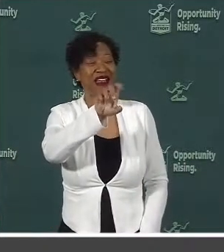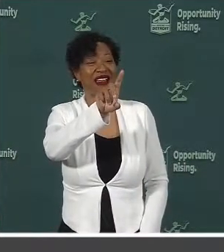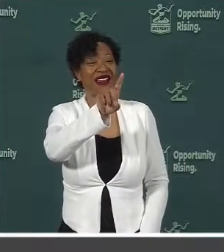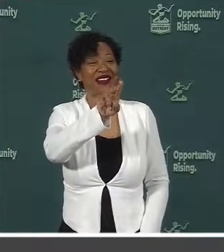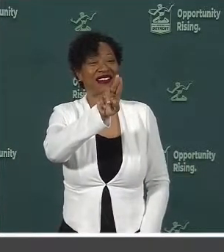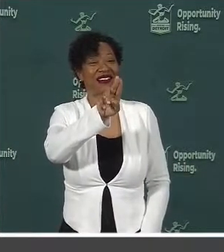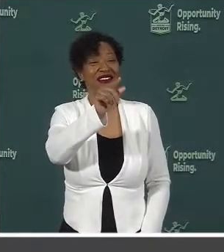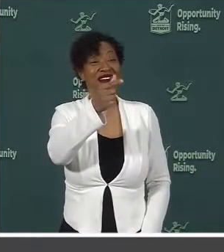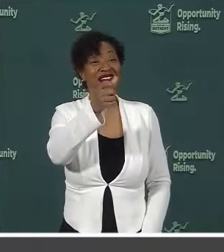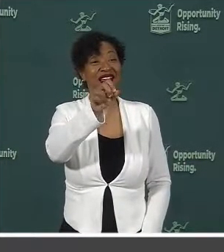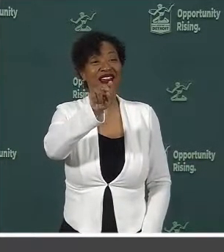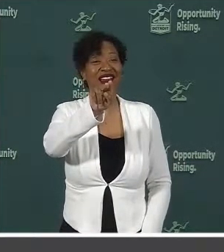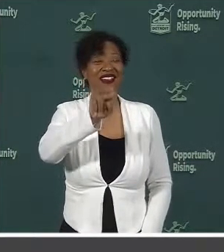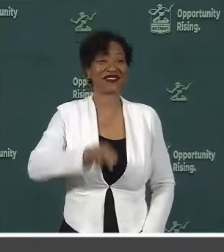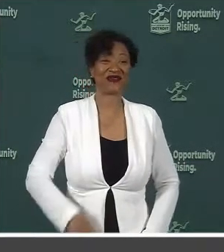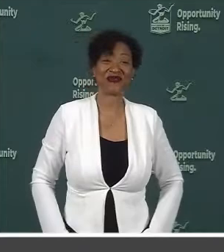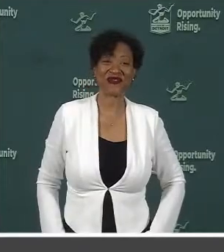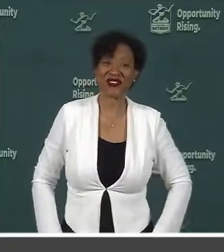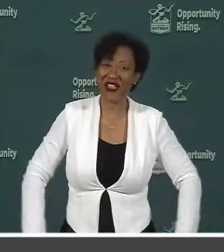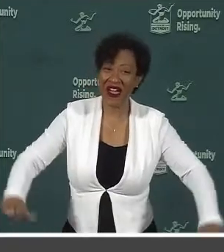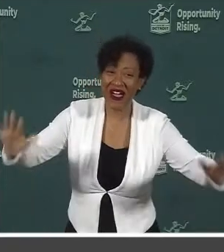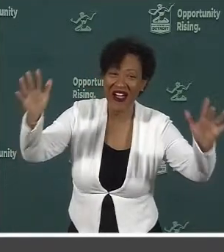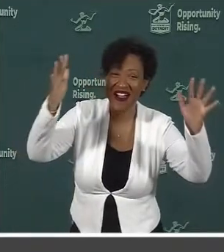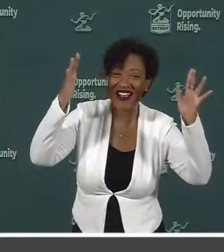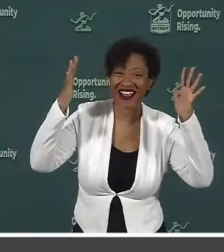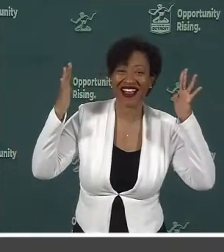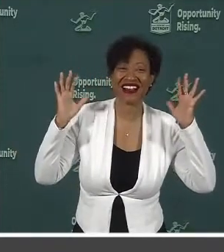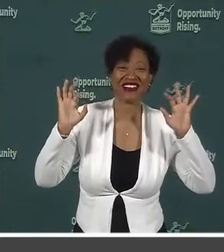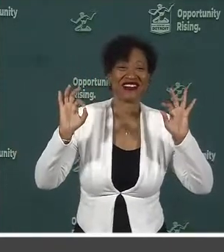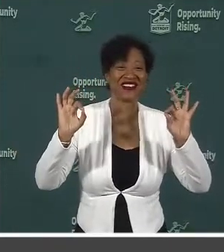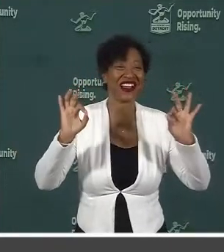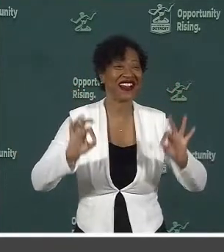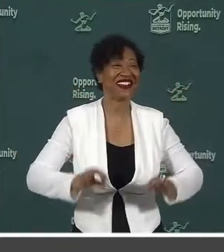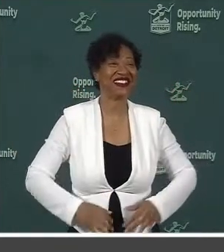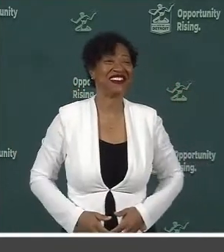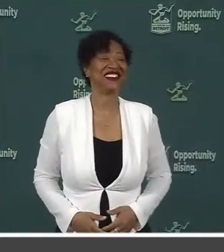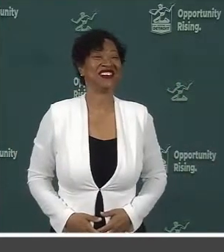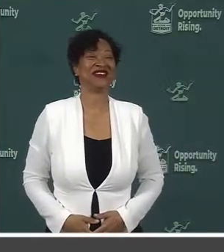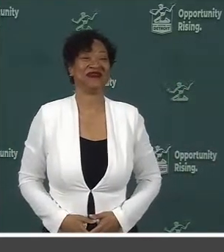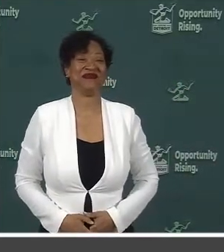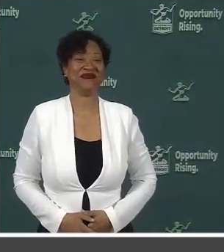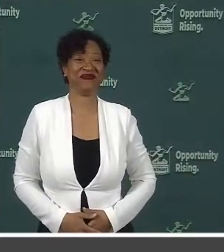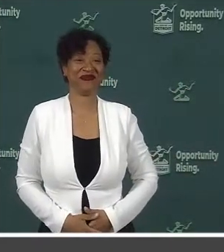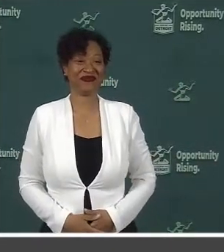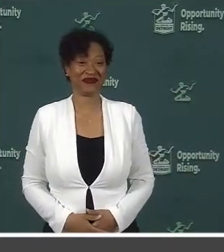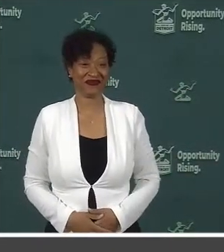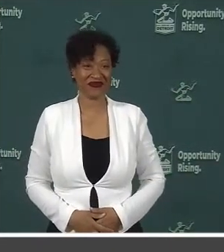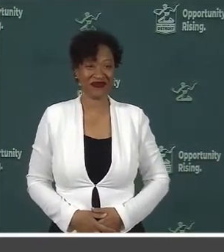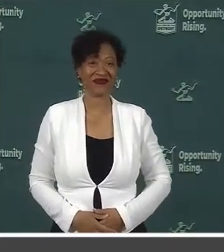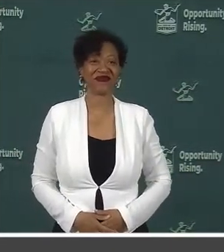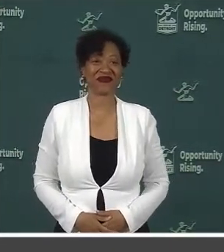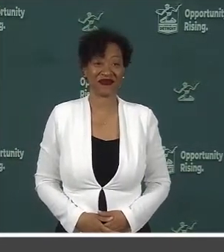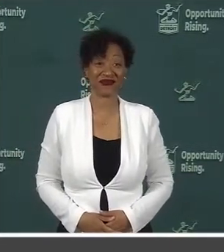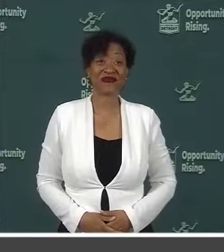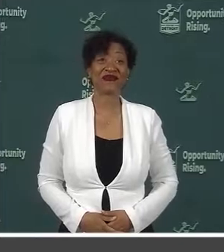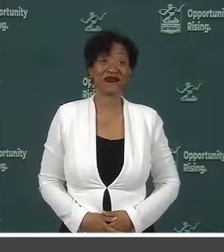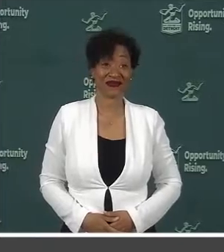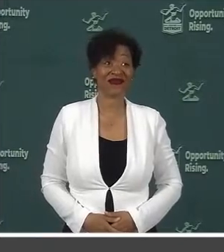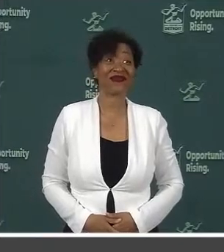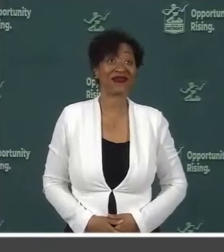OH RIGHT WELL THANK YOU MARK